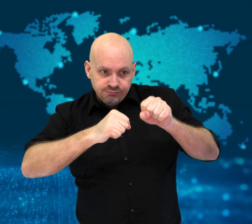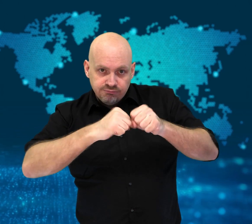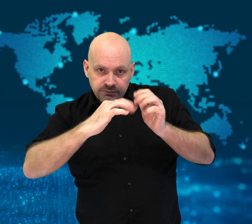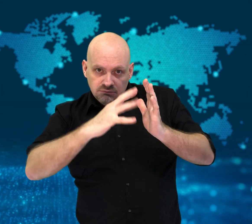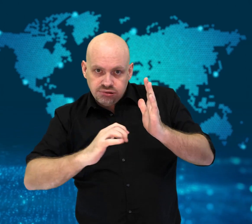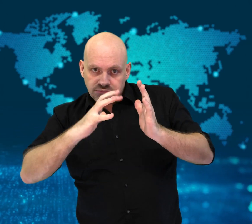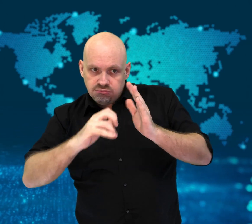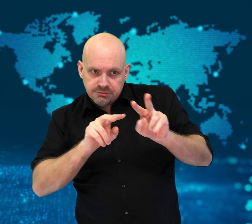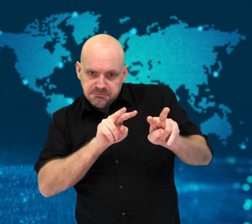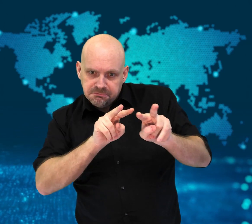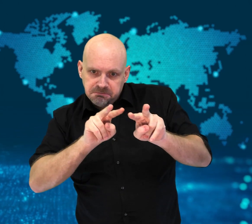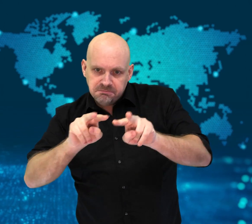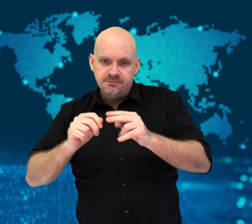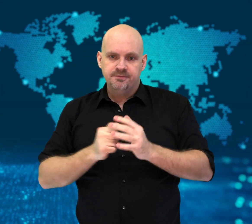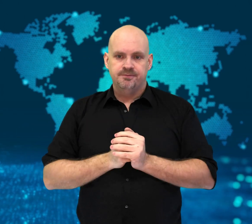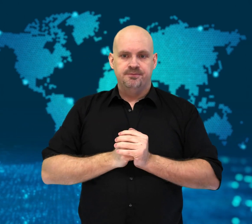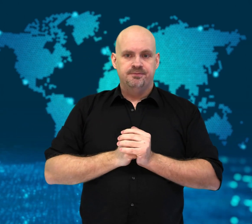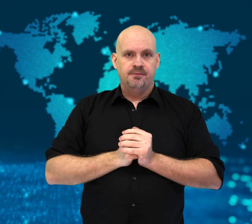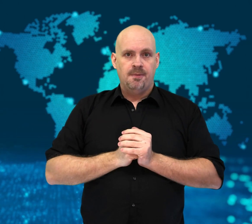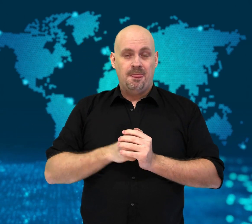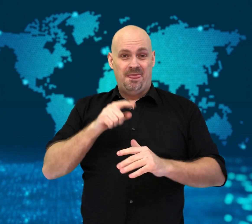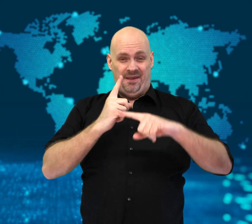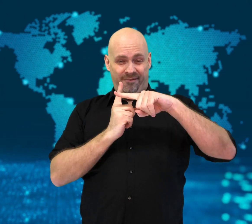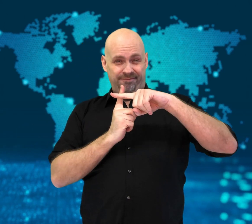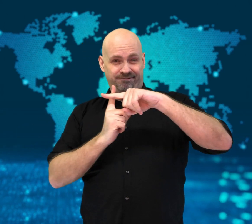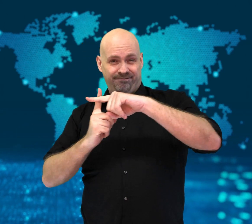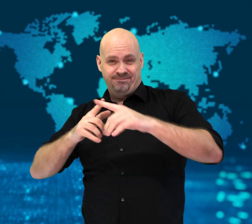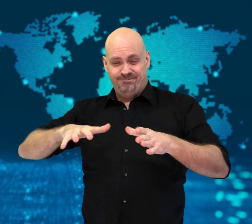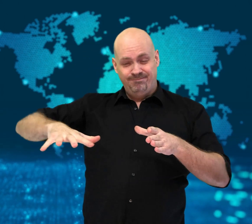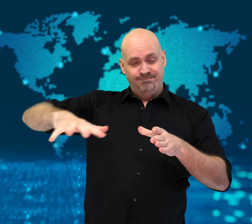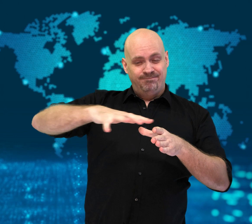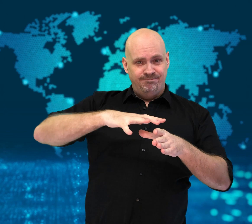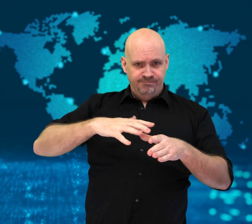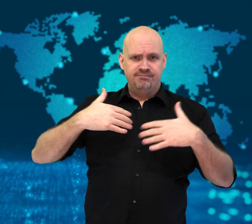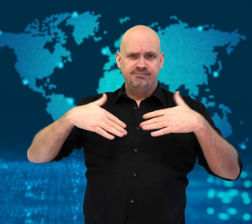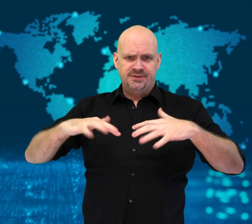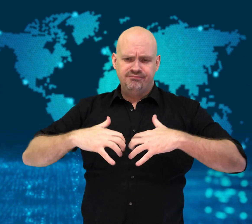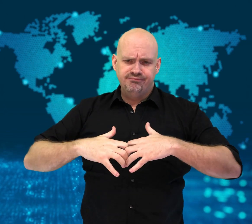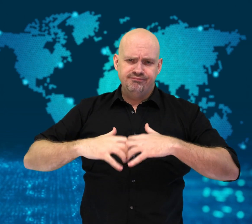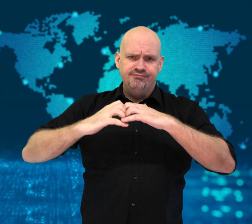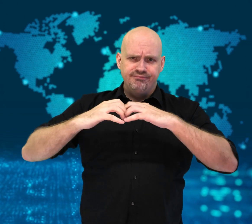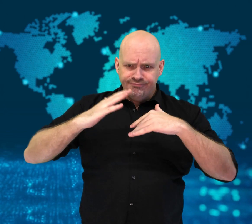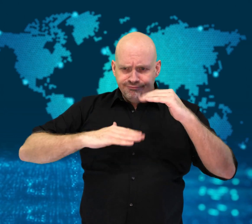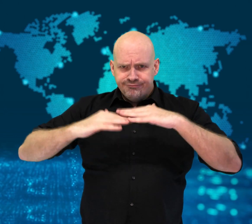The cemetery was built more than 100 years ago,